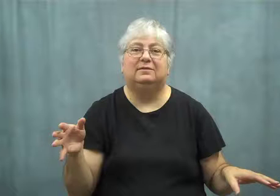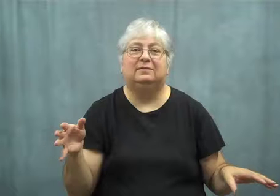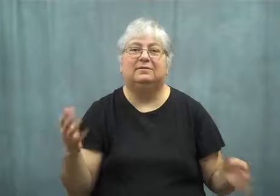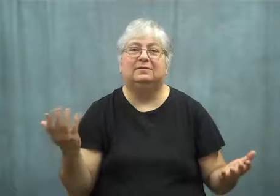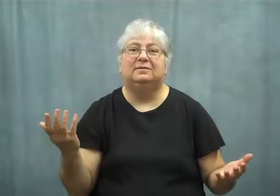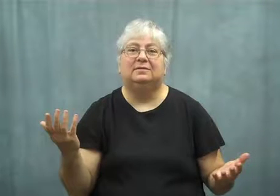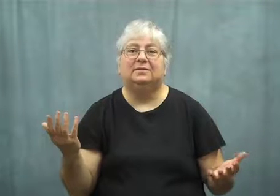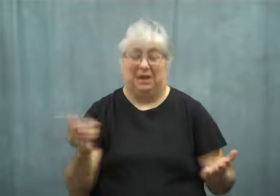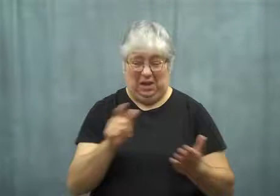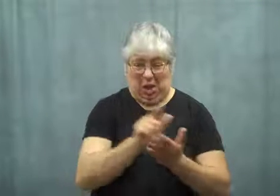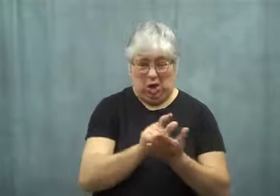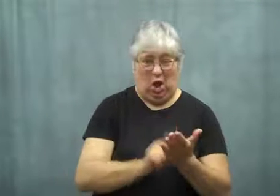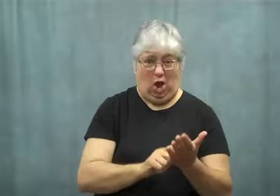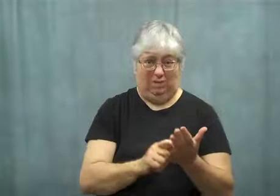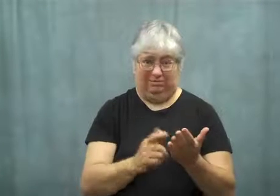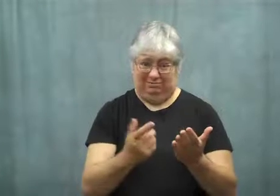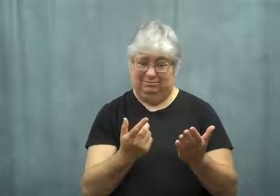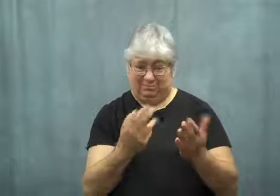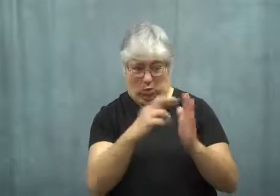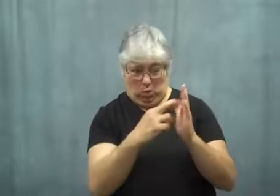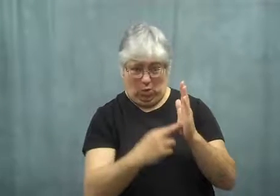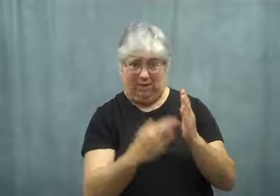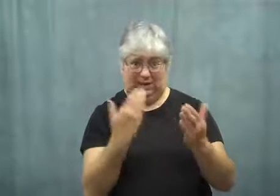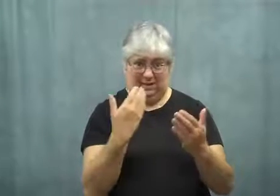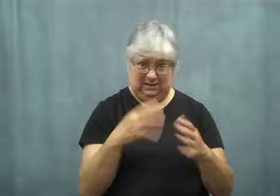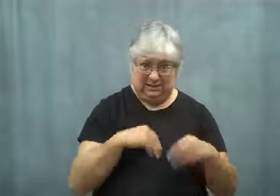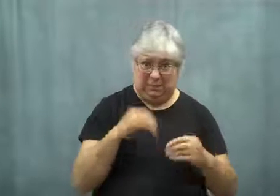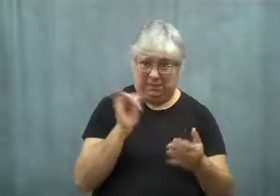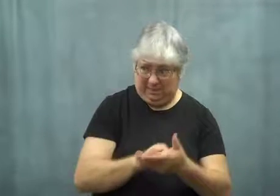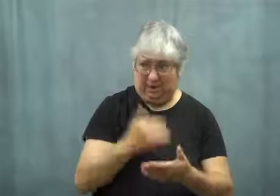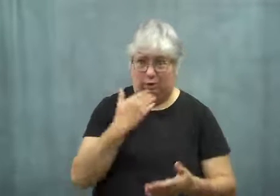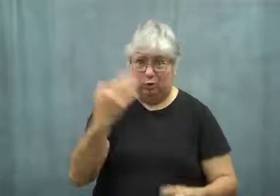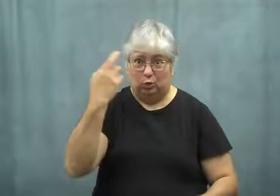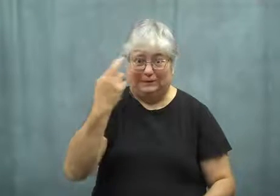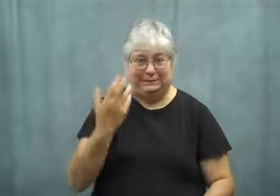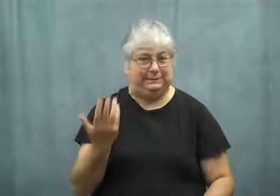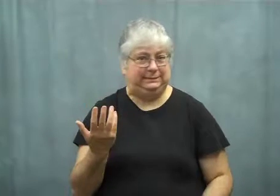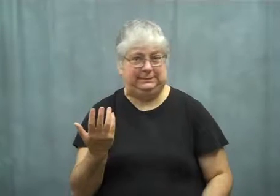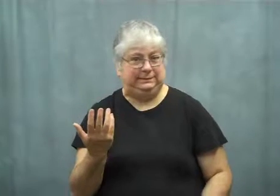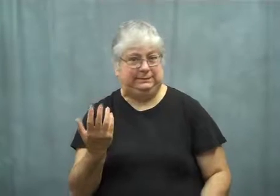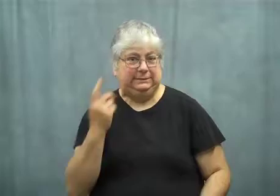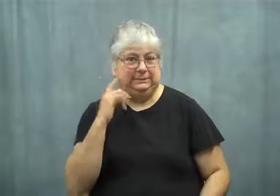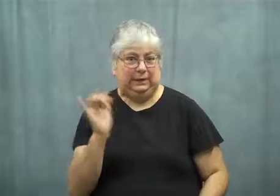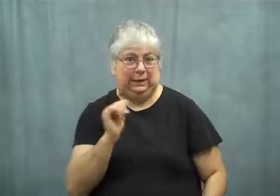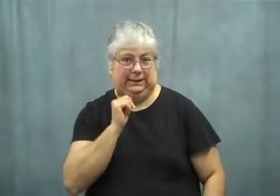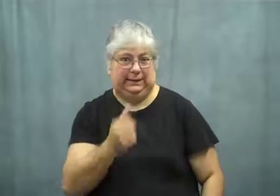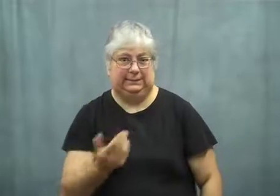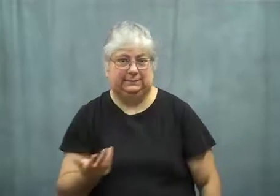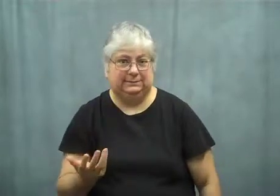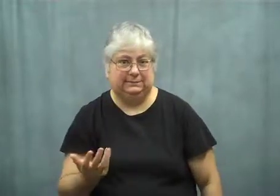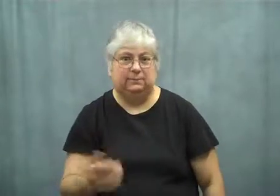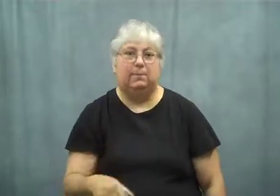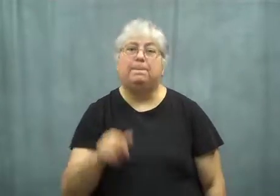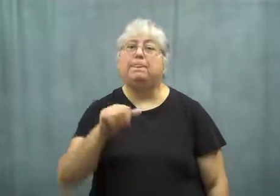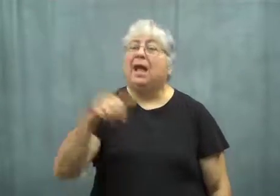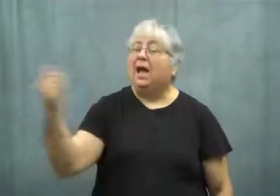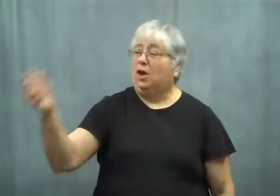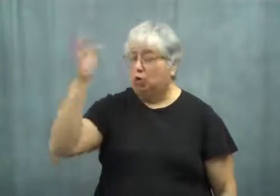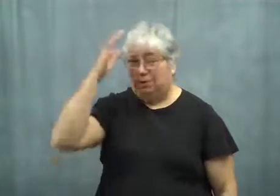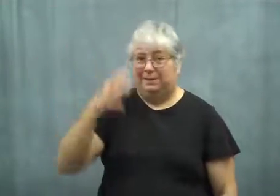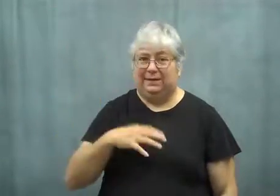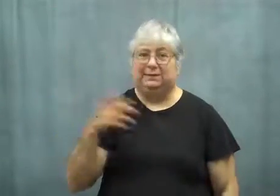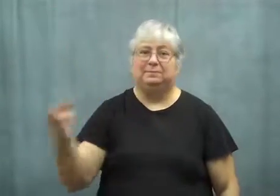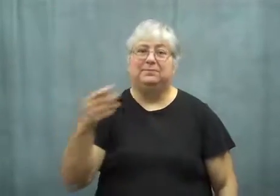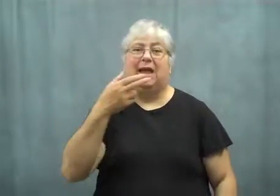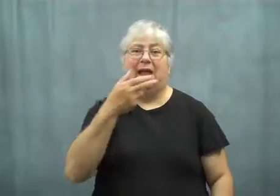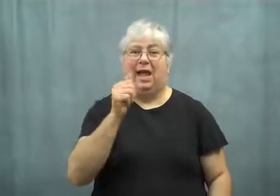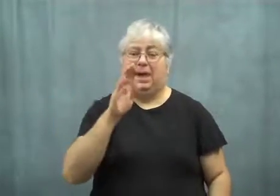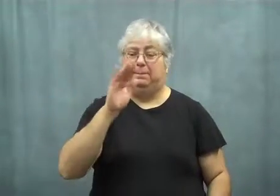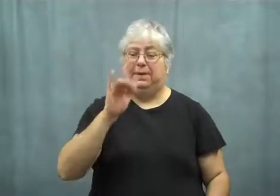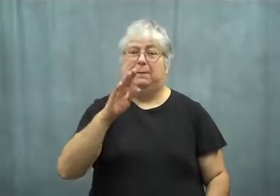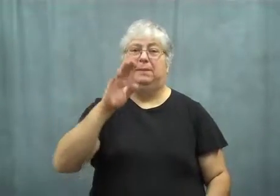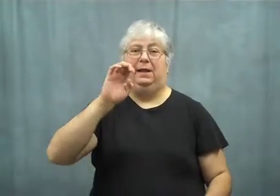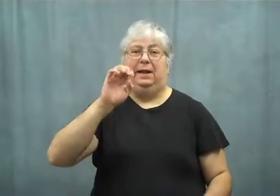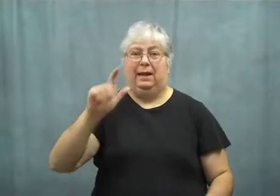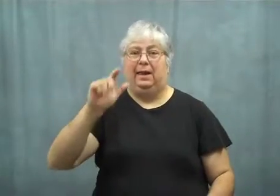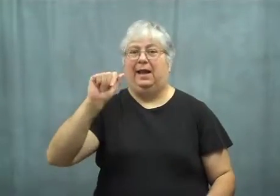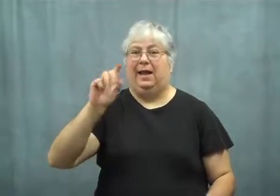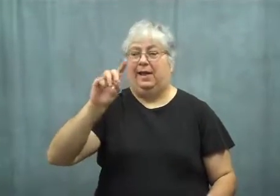That might not hold up under the law.